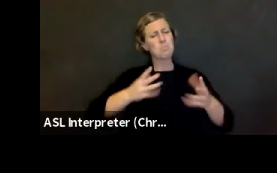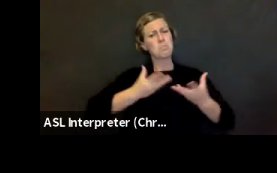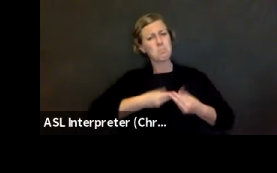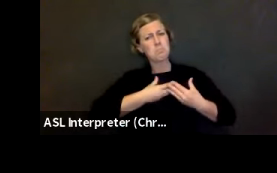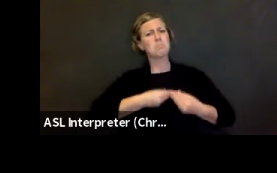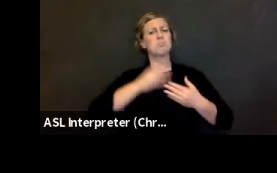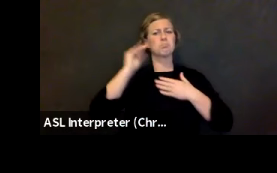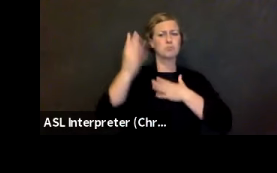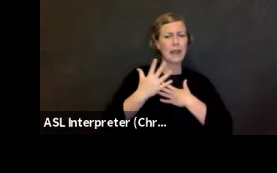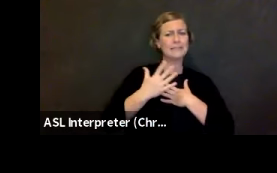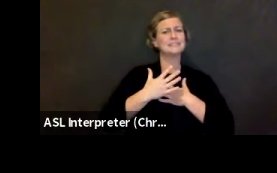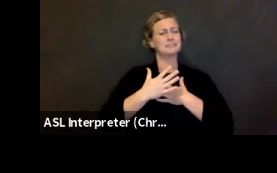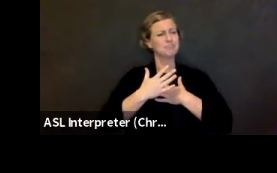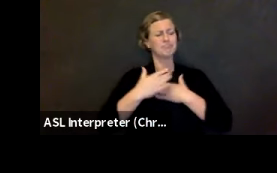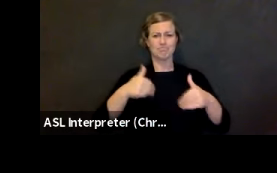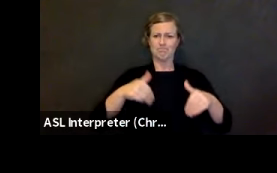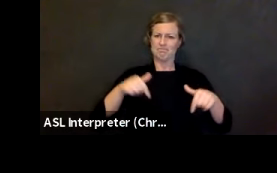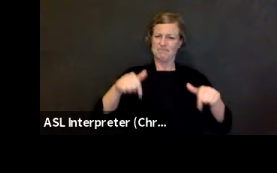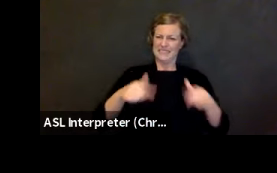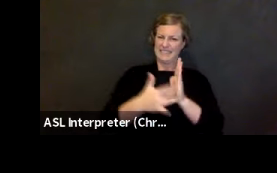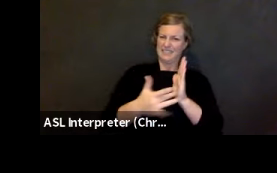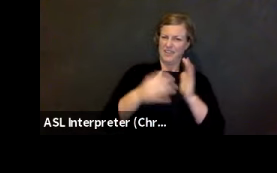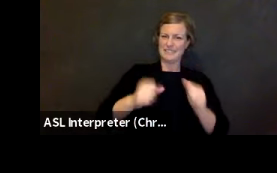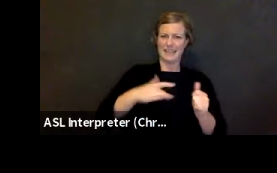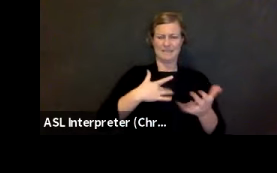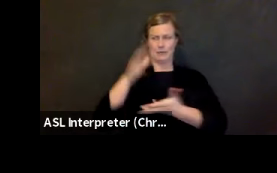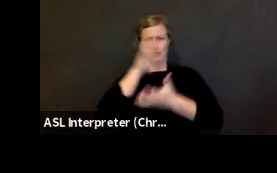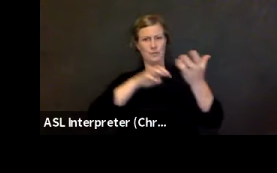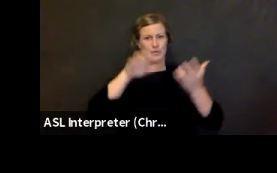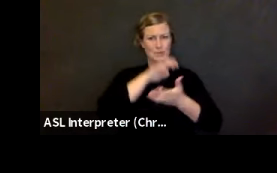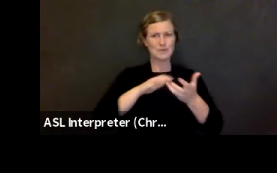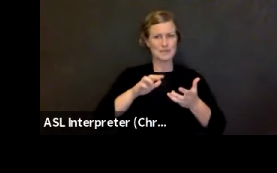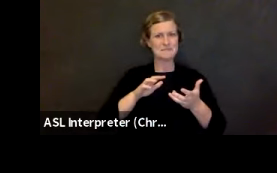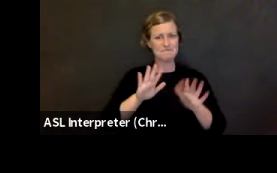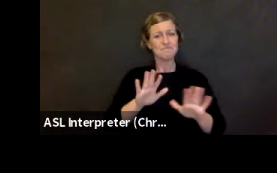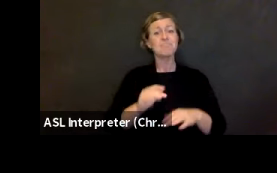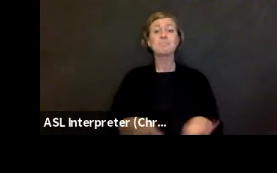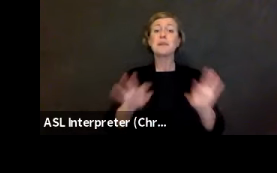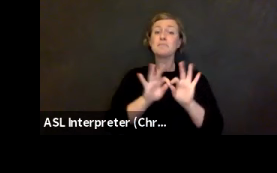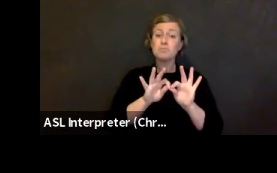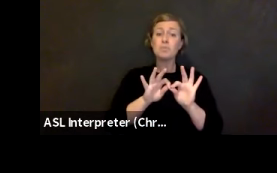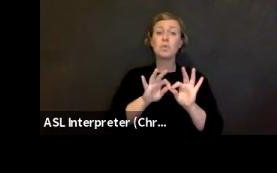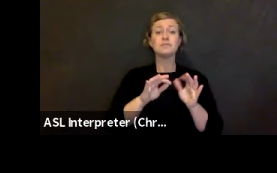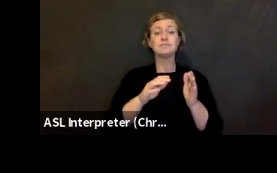the lawmakers first virtual session so it's really challenging for everyone and it's important to have a little bit of grace around how